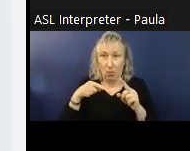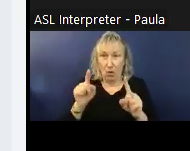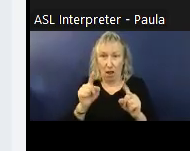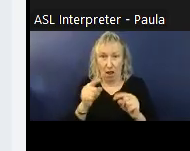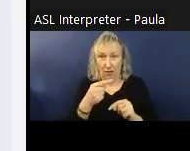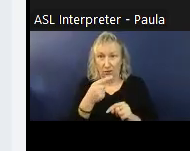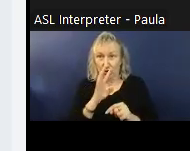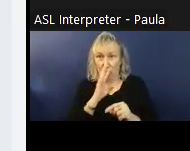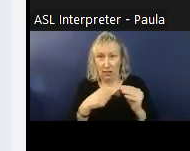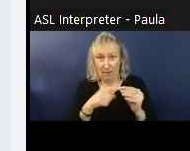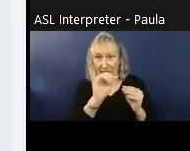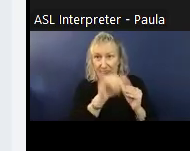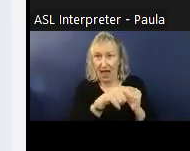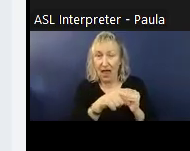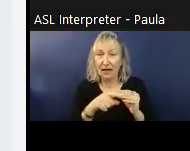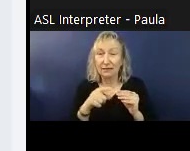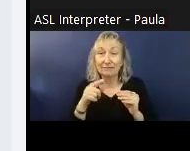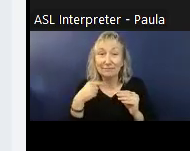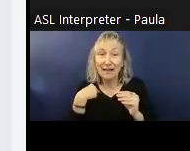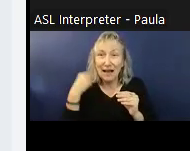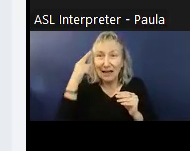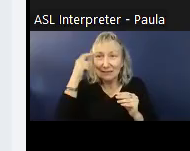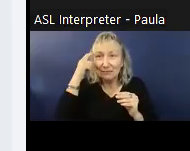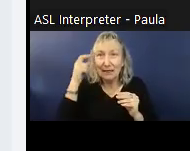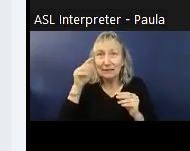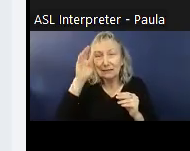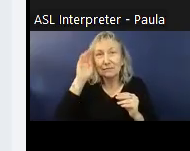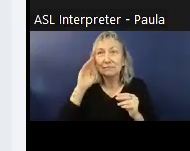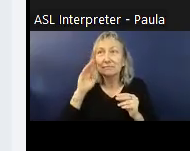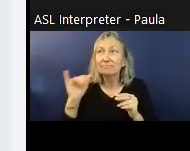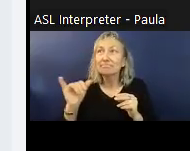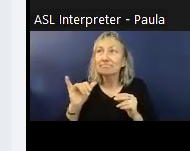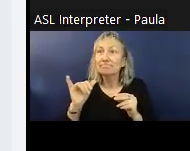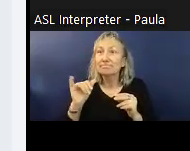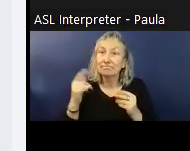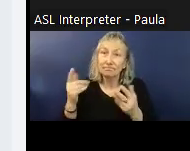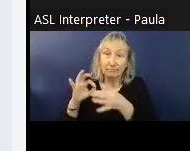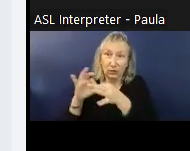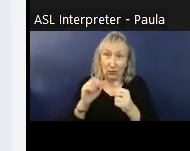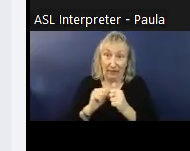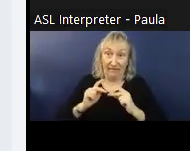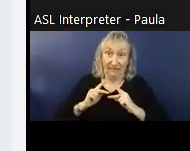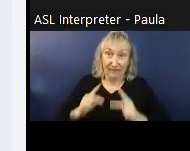to mind with spitting is typically with physical abuse there,